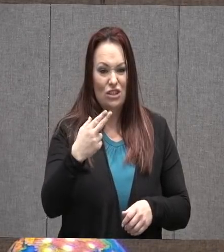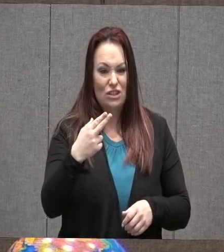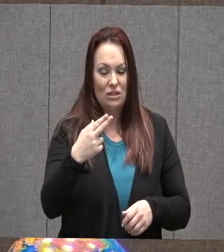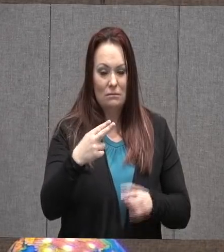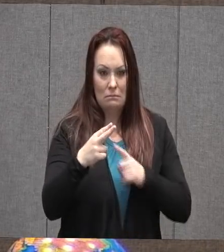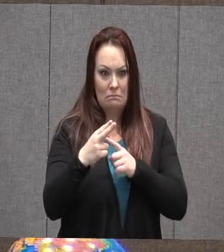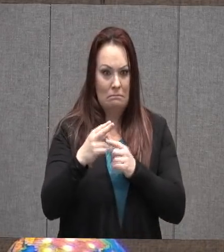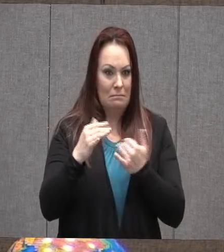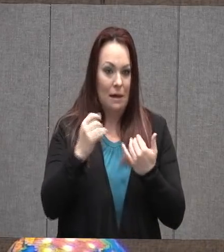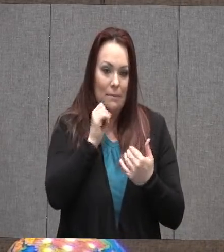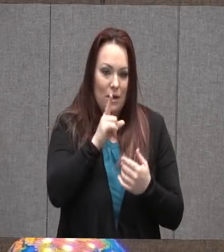Okay we'll move here.